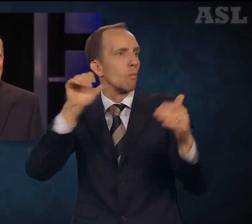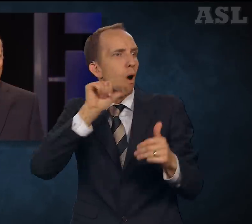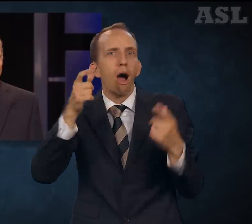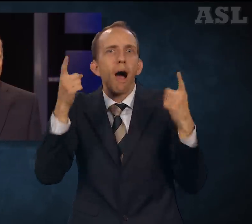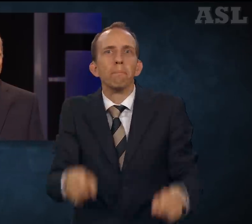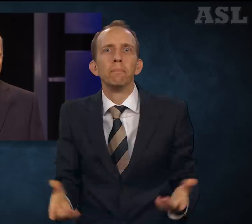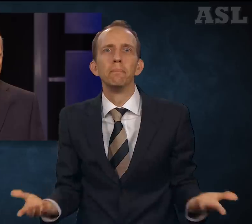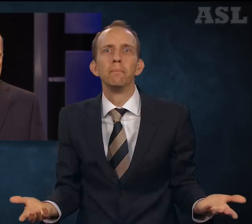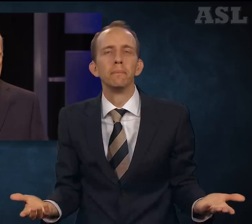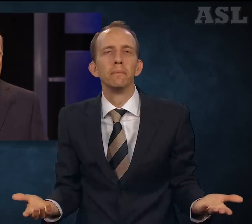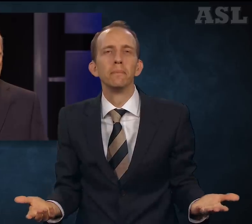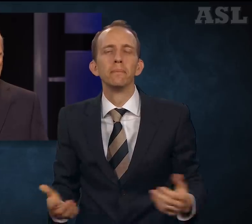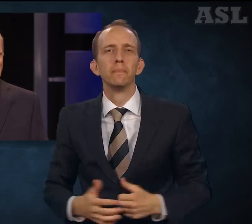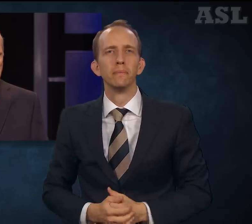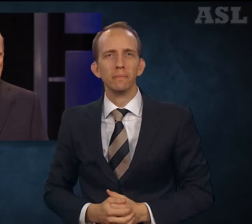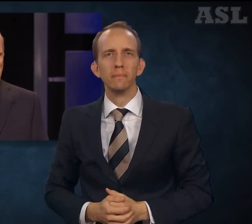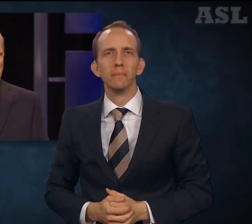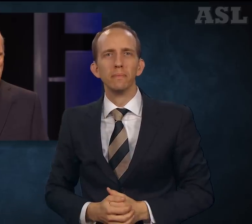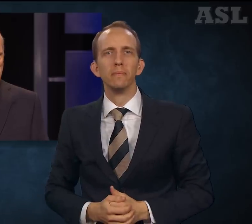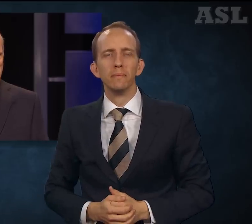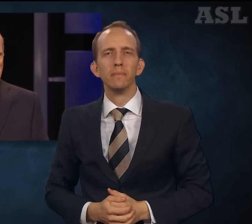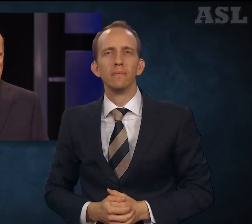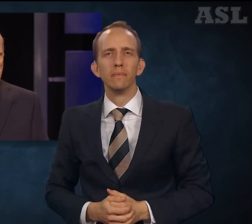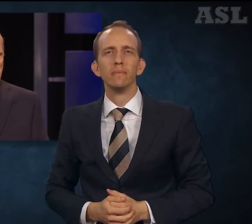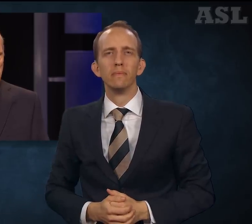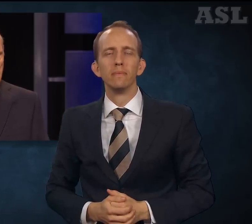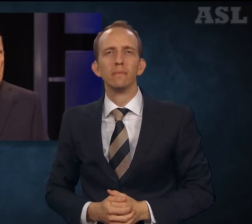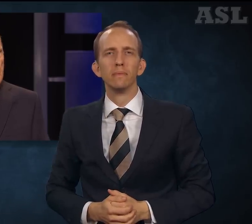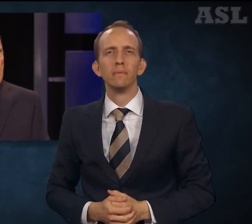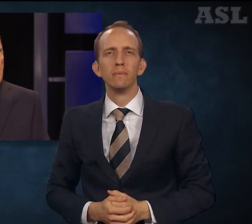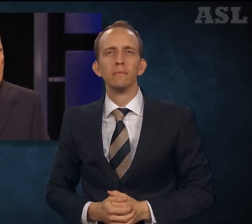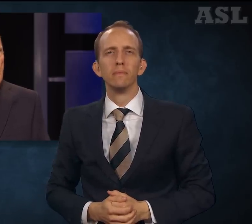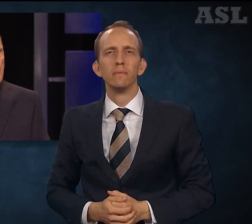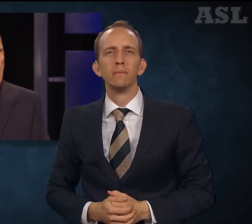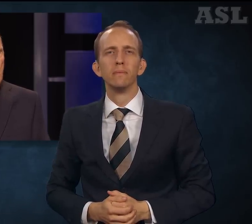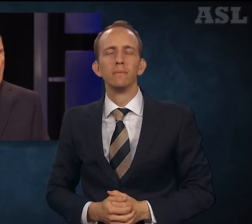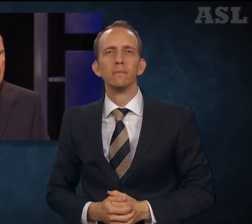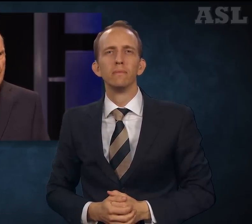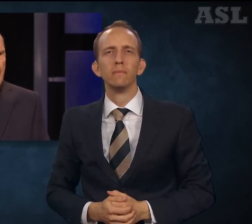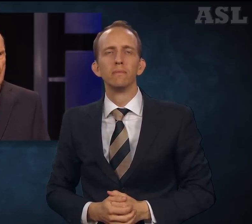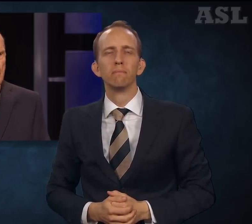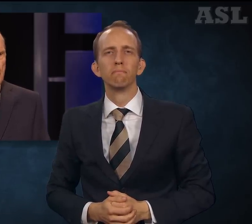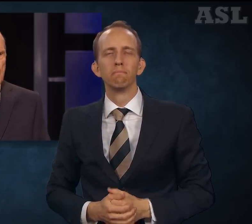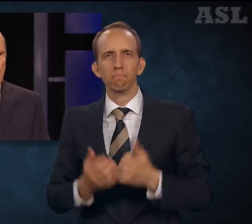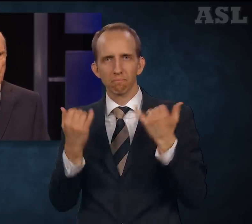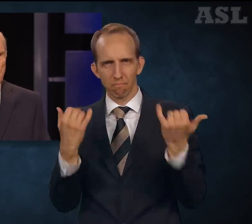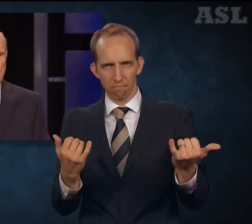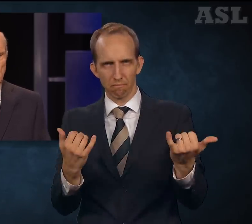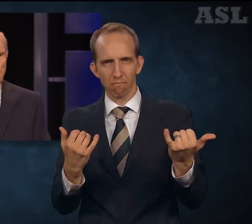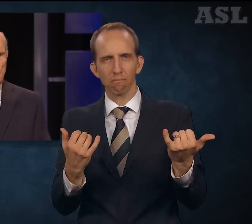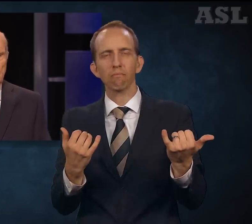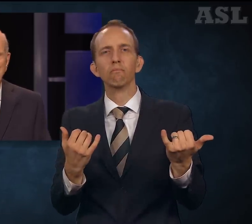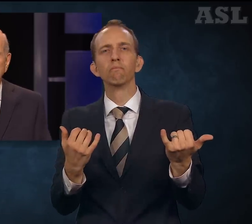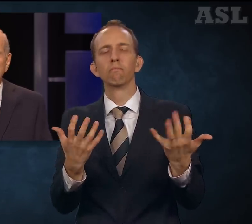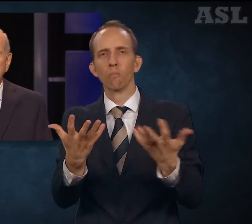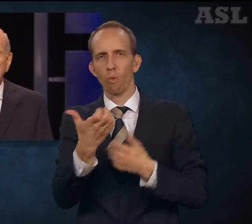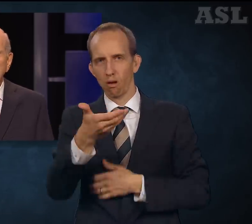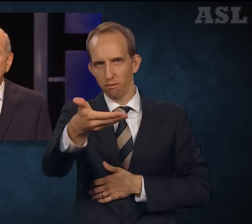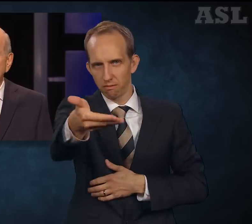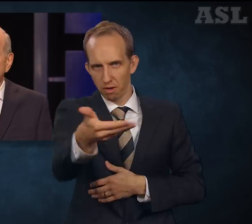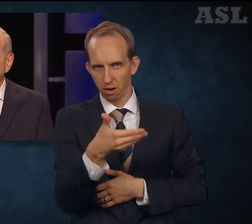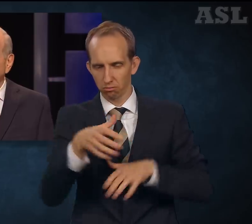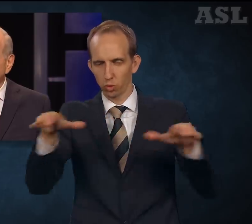GATHERING OF ISRAEL WOULD NOT